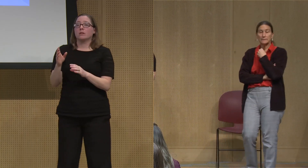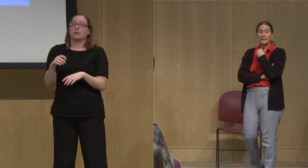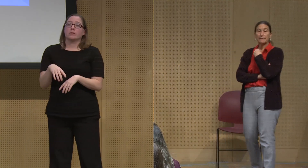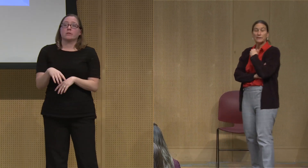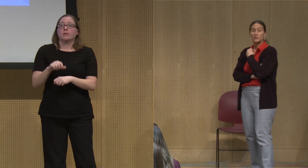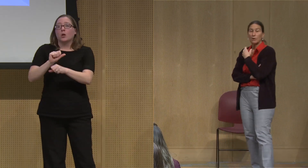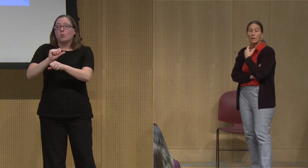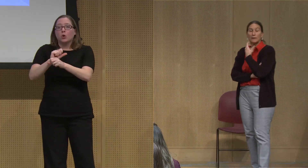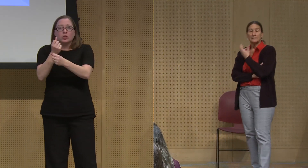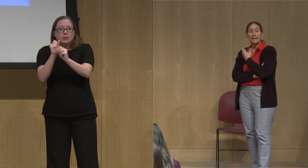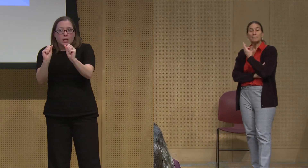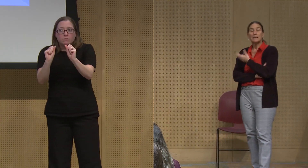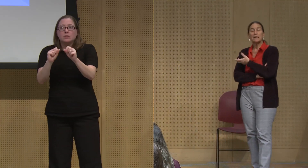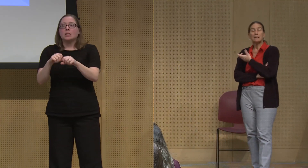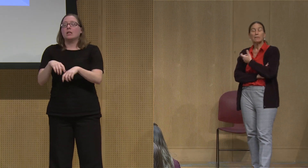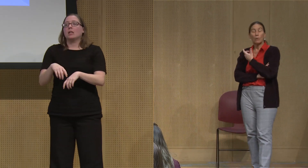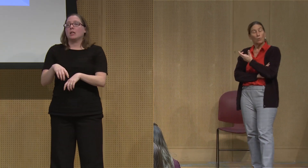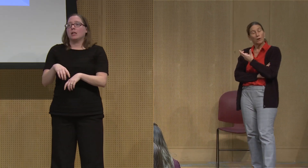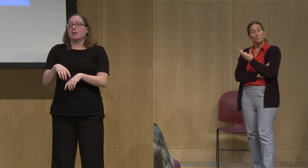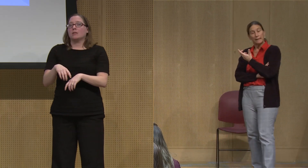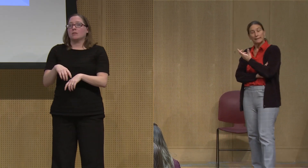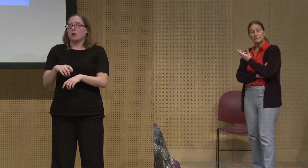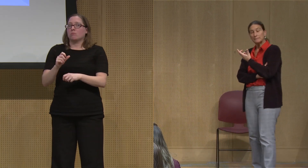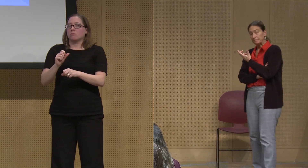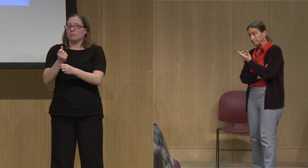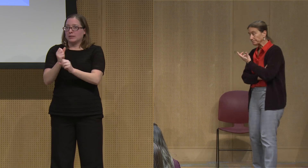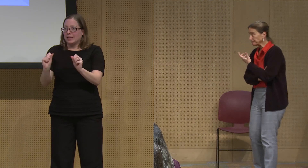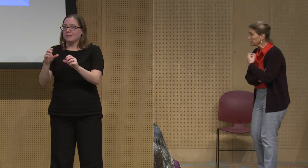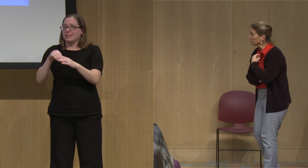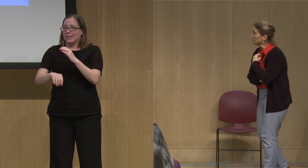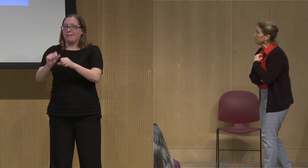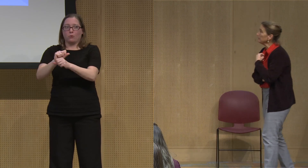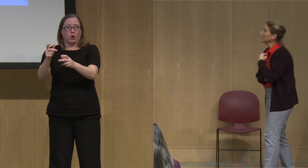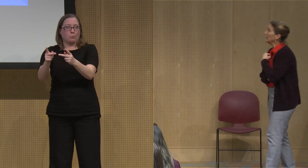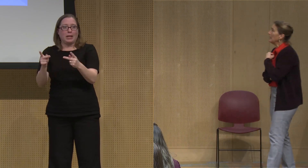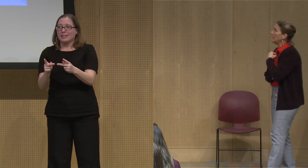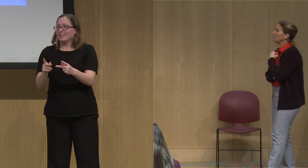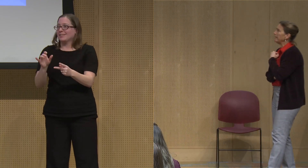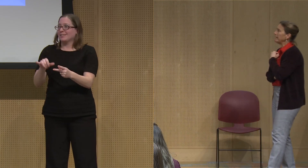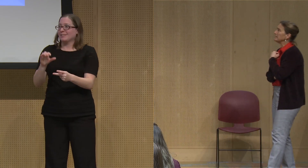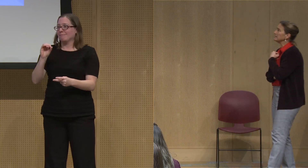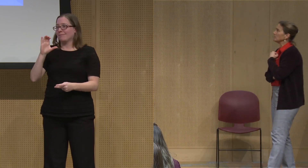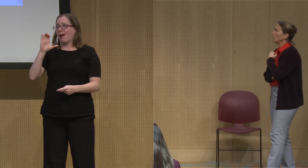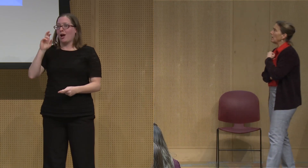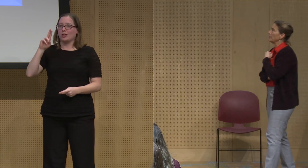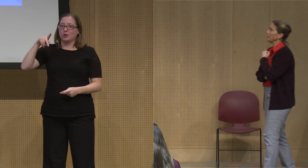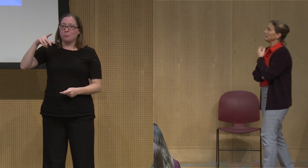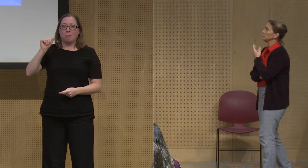SO SAFETY IN THE WORKPLACE. UM, AND THEN IT'S THIS WHOLE OTHER ISSUE OF--